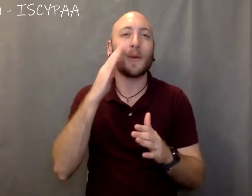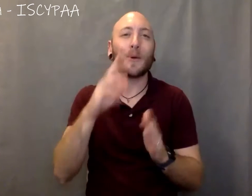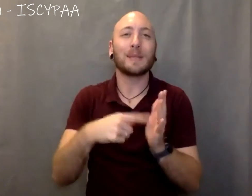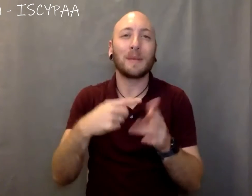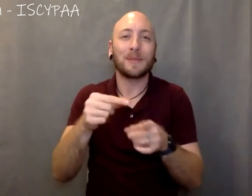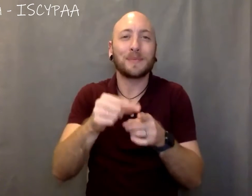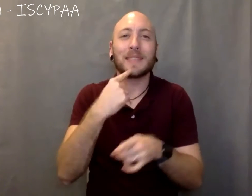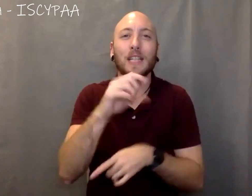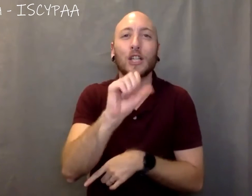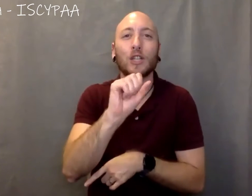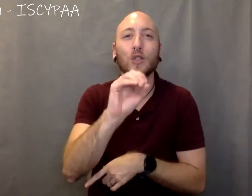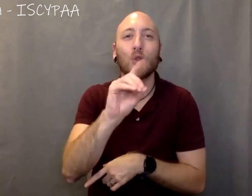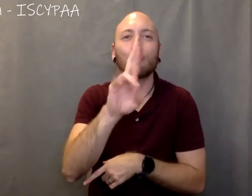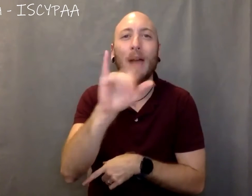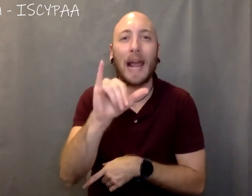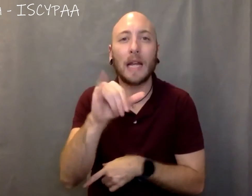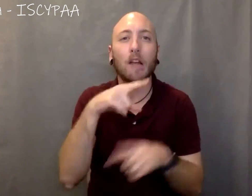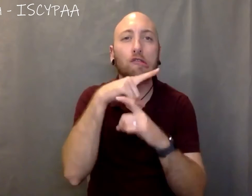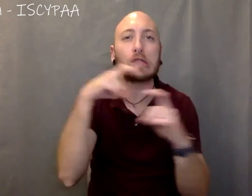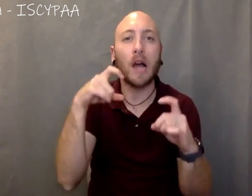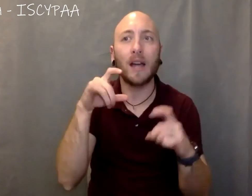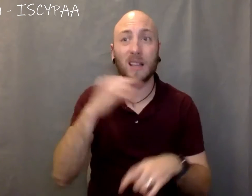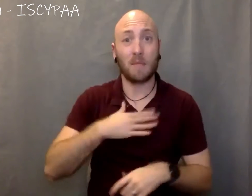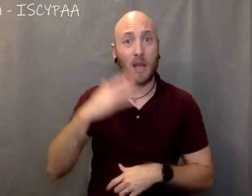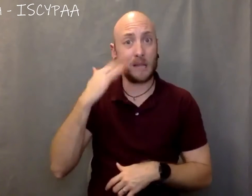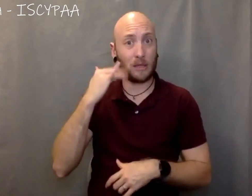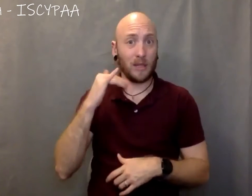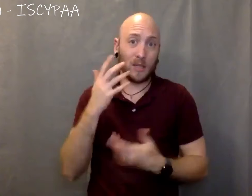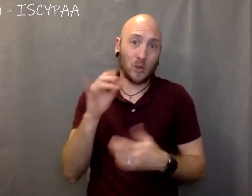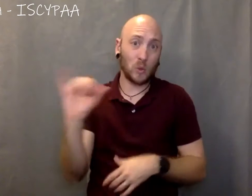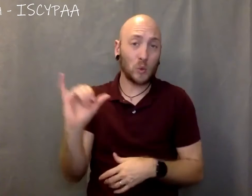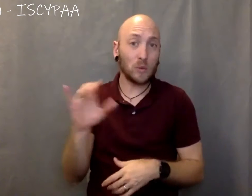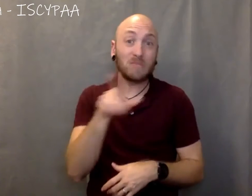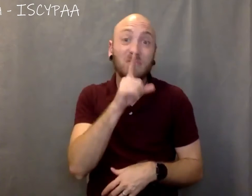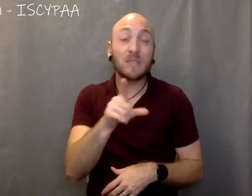last eight years, you know, because the reality is, like, the reality is my life is,